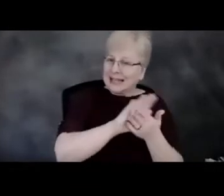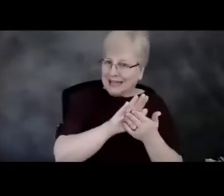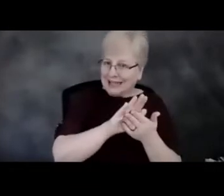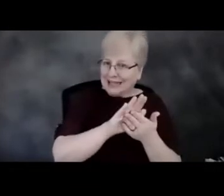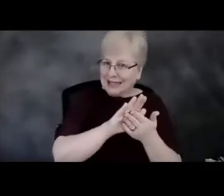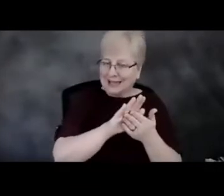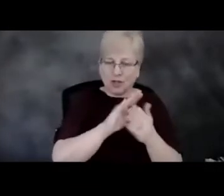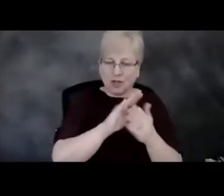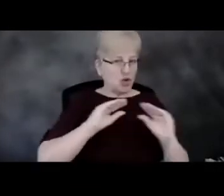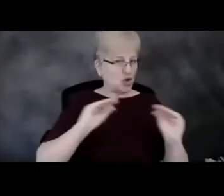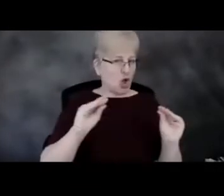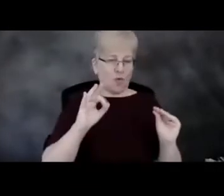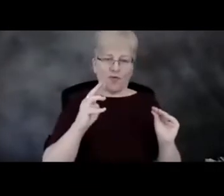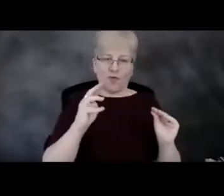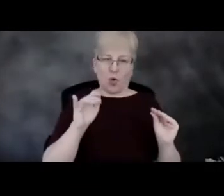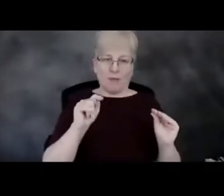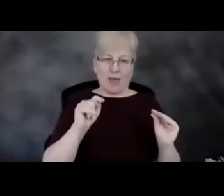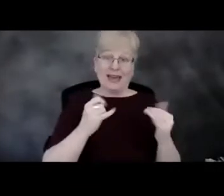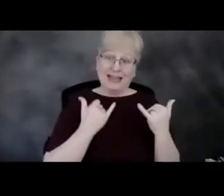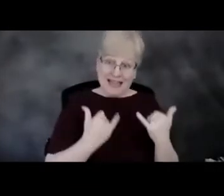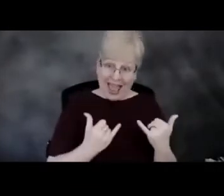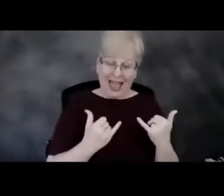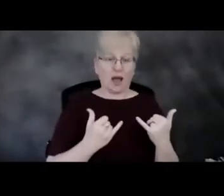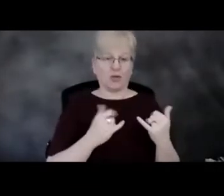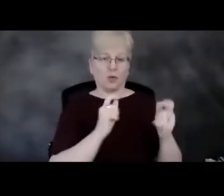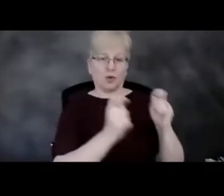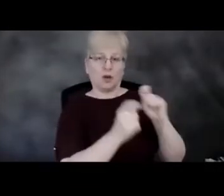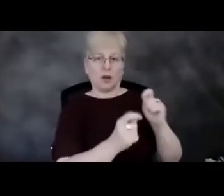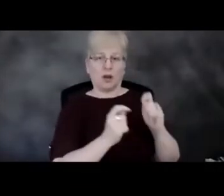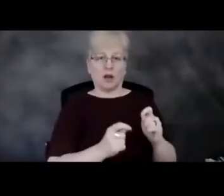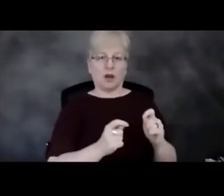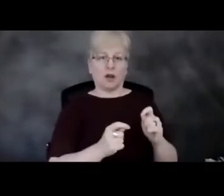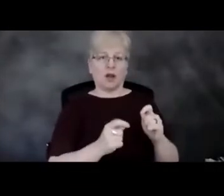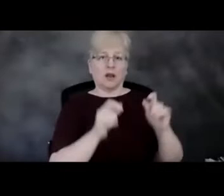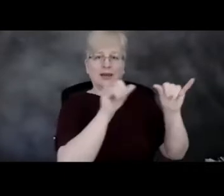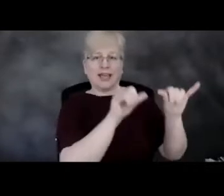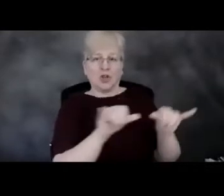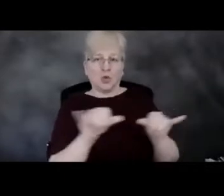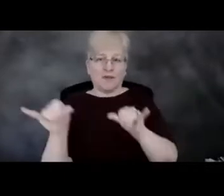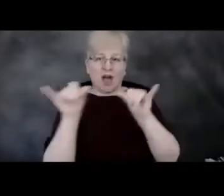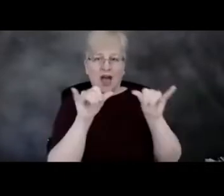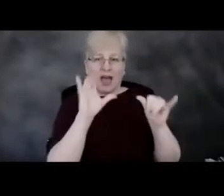do all the formatting yourself 16:46:35 and get a unified look for your presentation